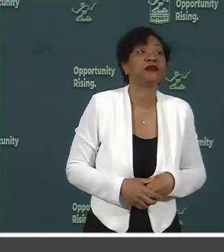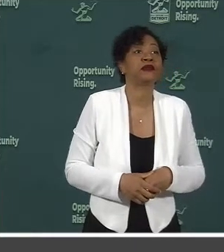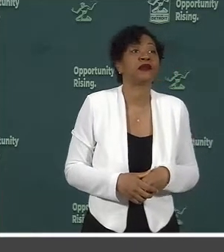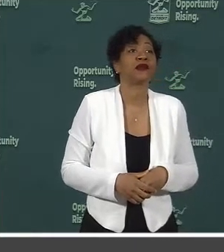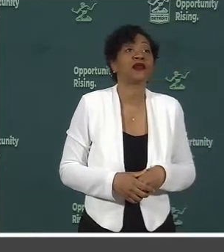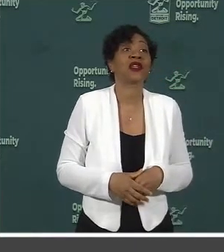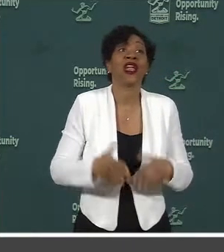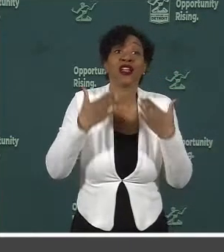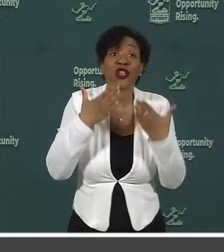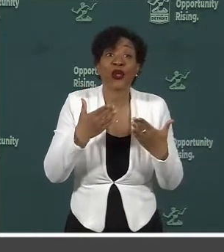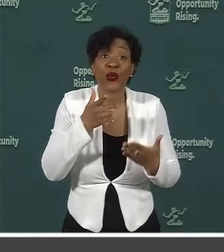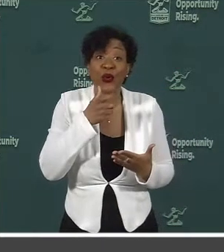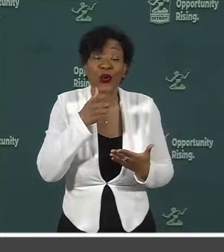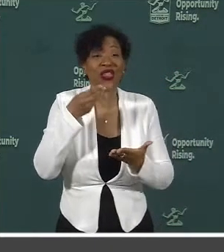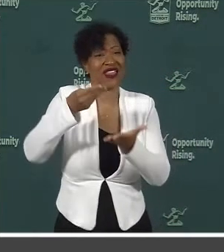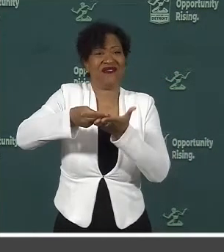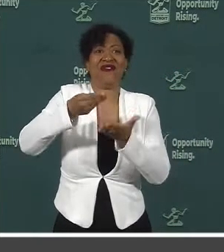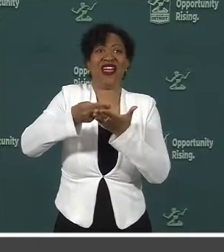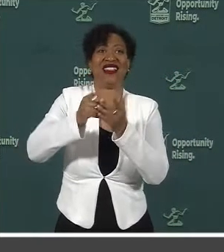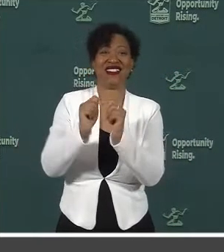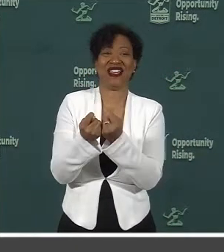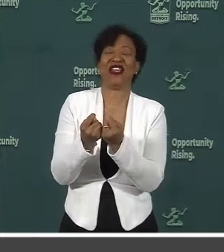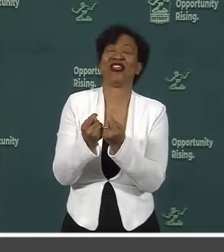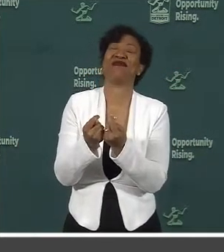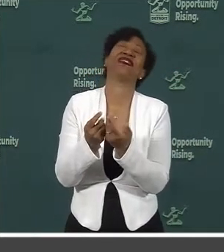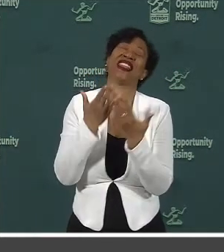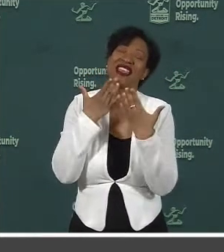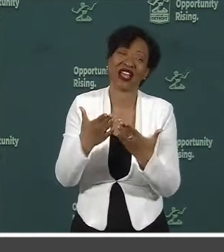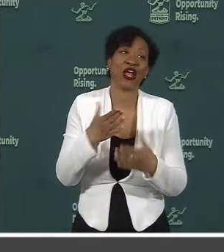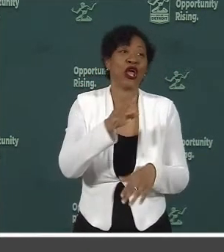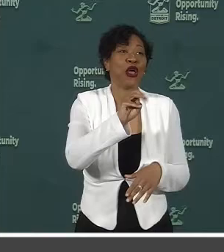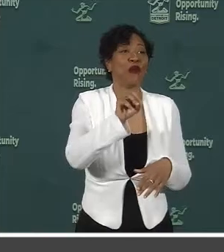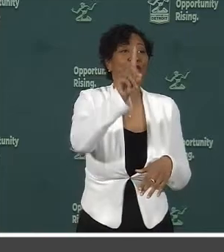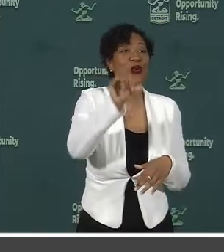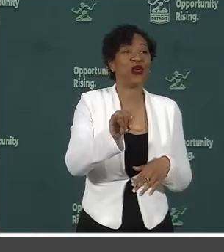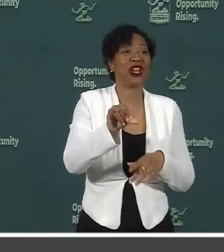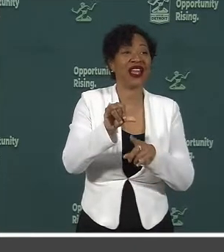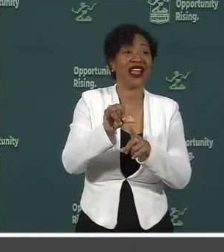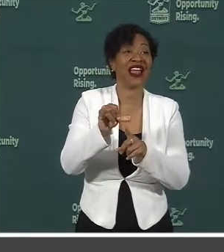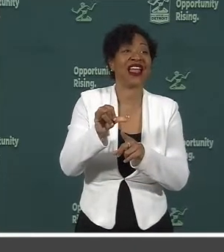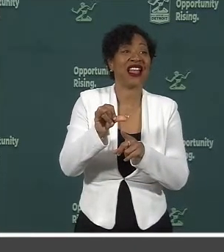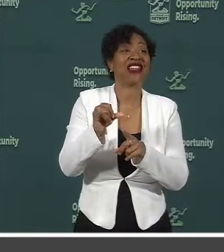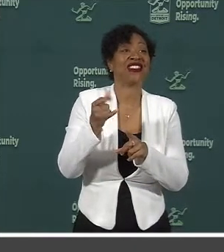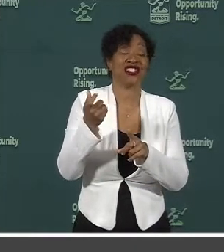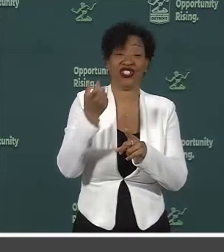YOU TO THE FINANCE TEAM THIS AFTERNOON MODIS JUST GAVE US A CREDIT RATING UPGRADE OUR FIFTH